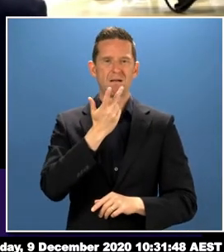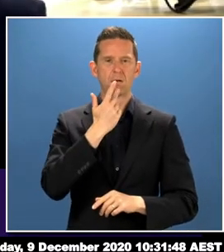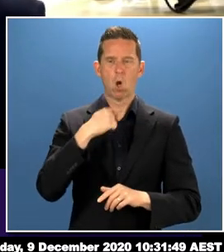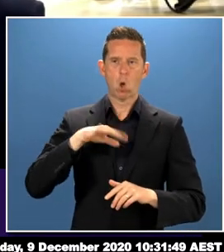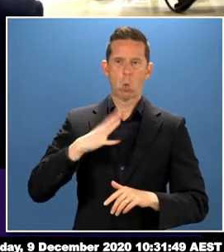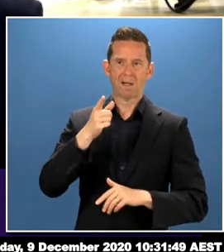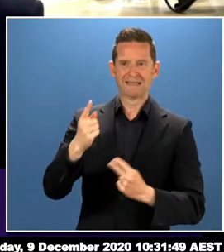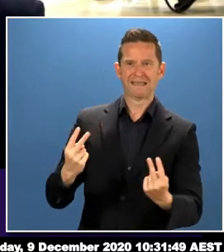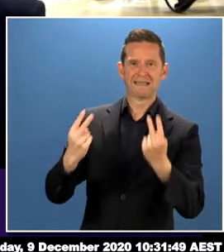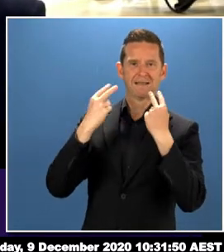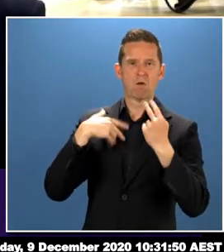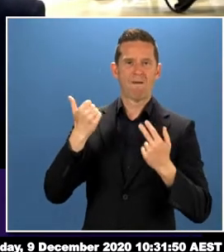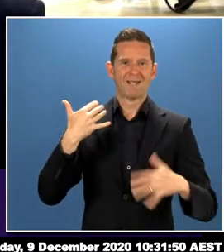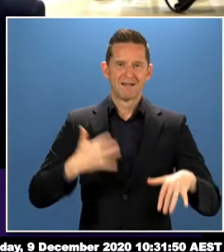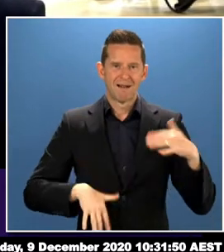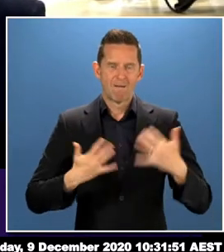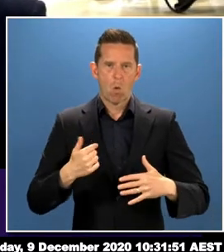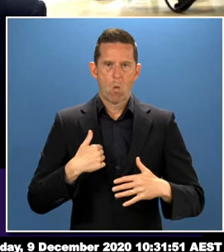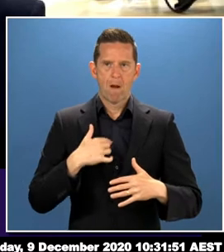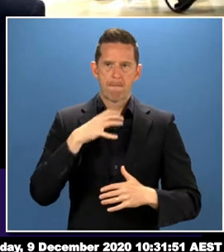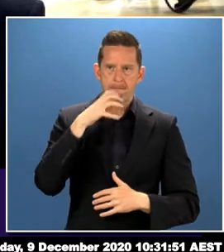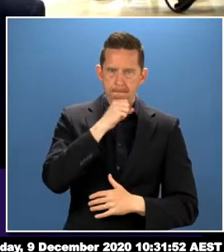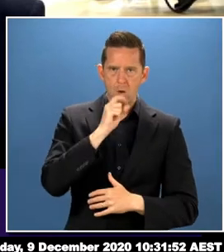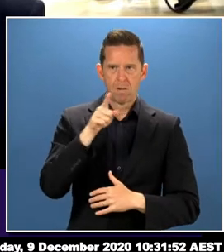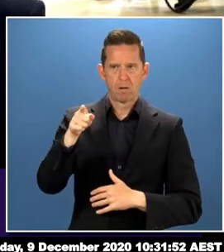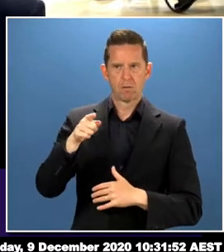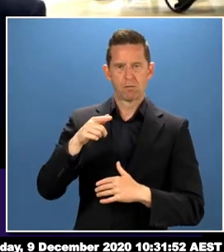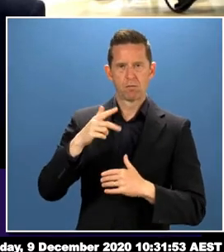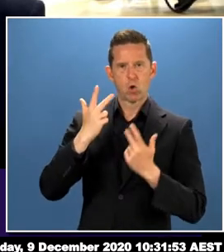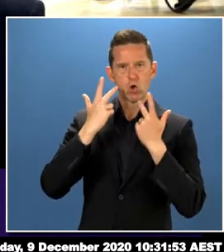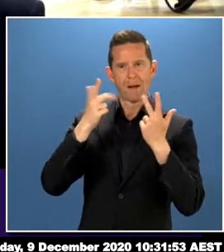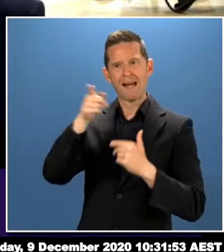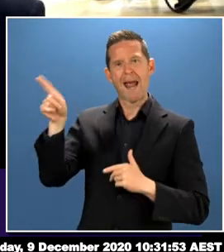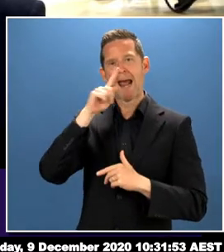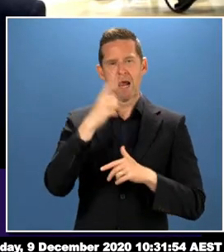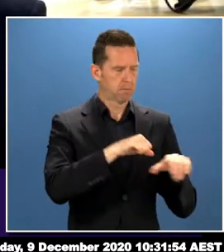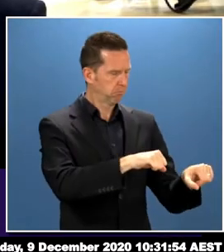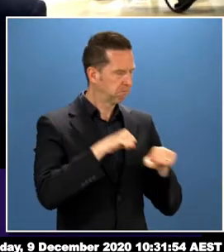people in to see the full picture because, you know, you don't want ---